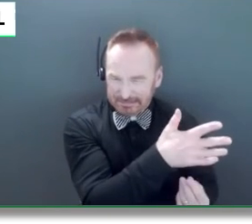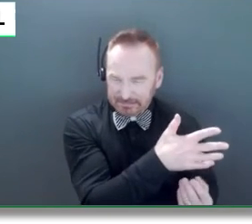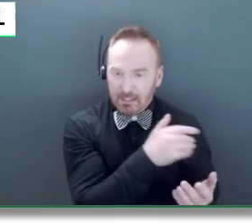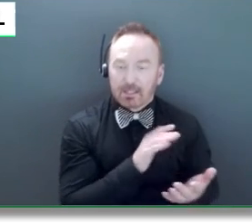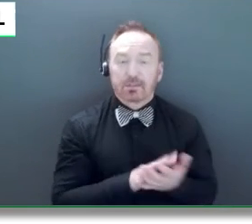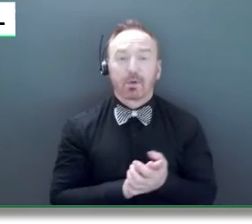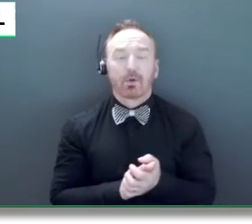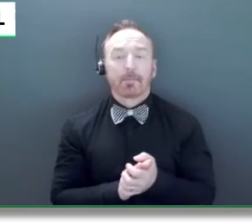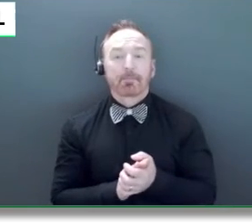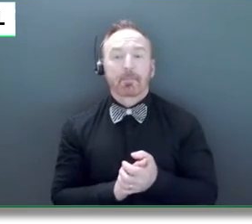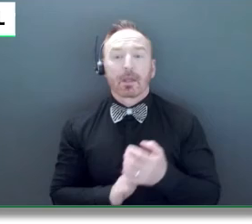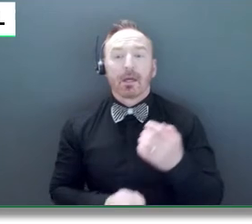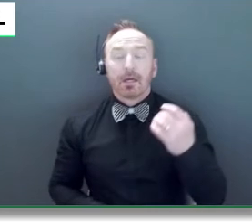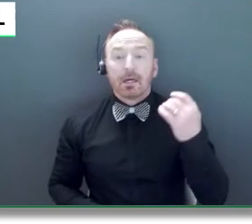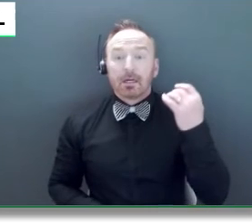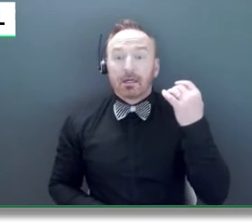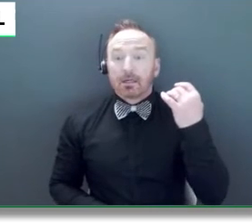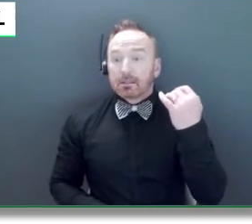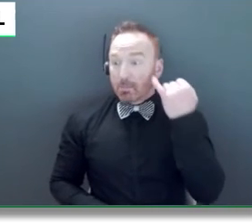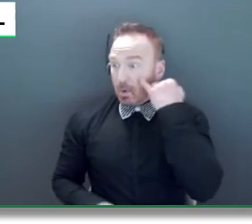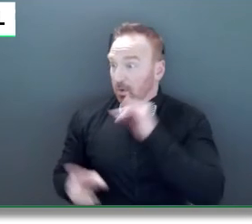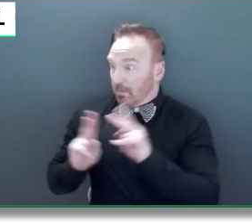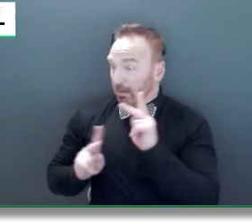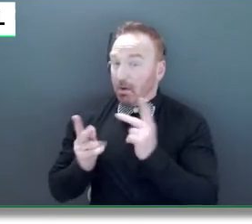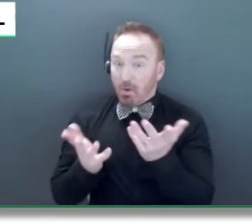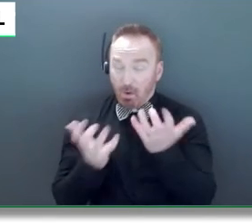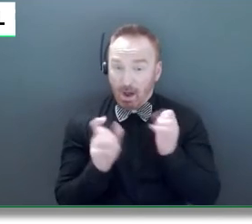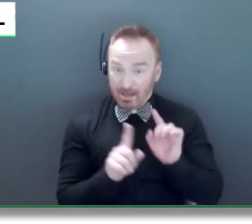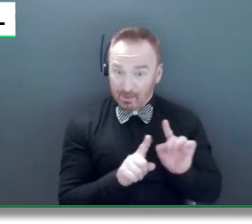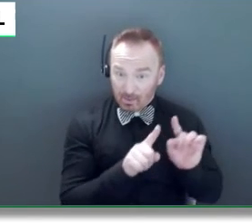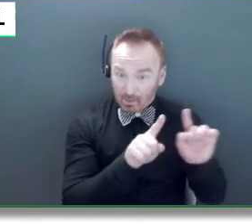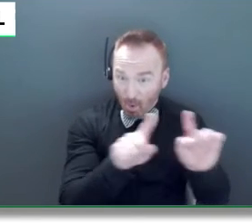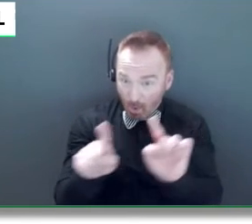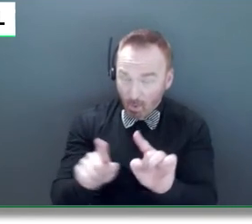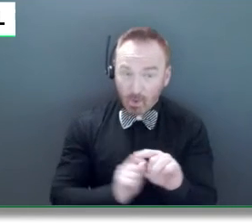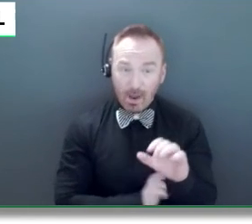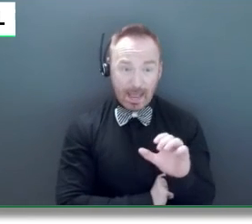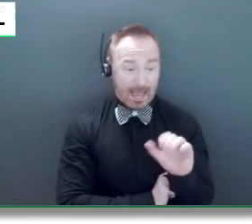the or Carinna in the quiet hour when it's not you know 12